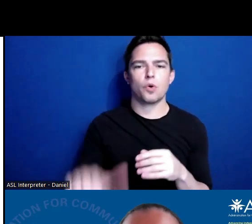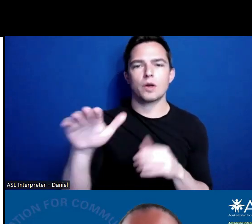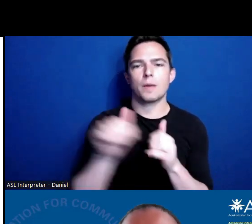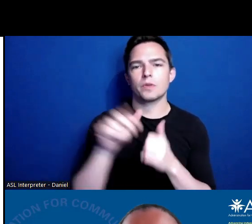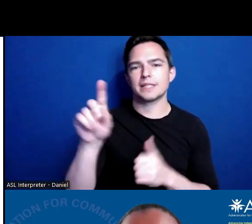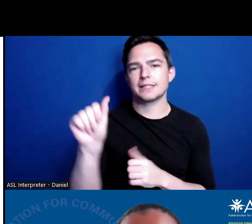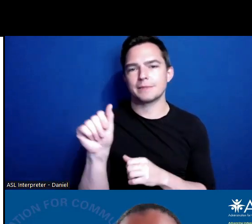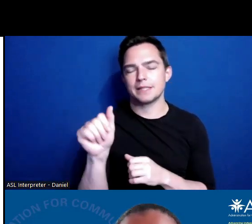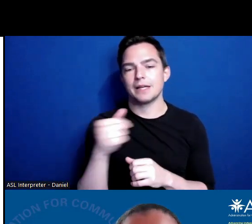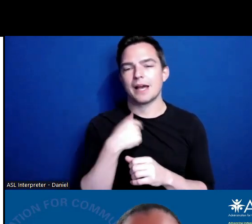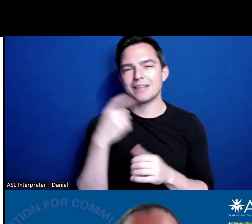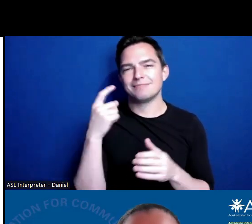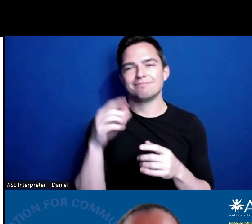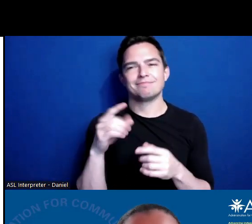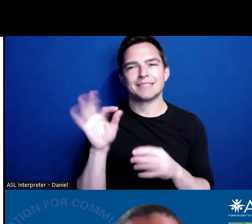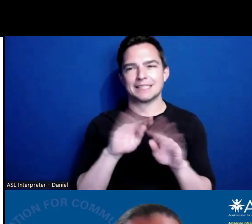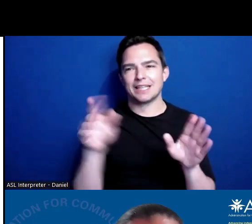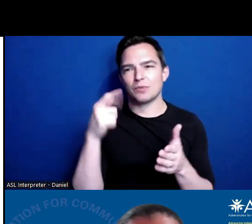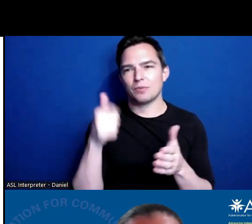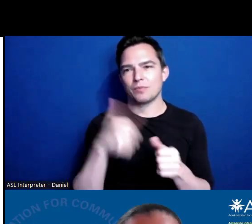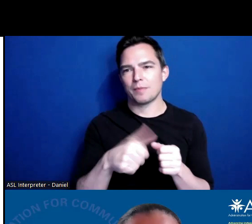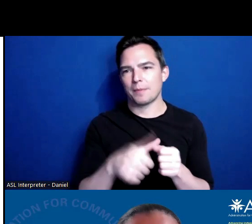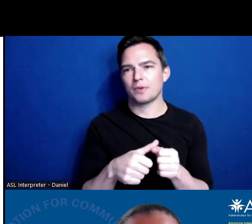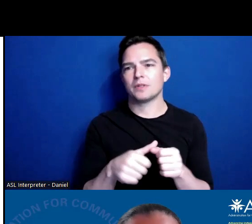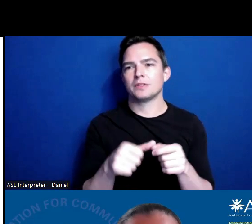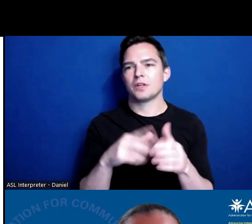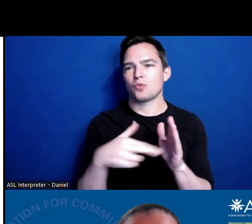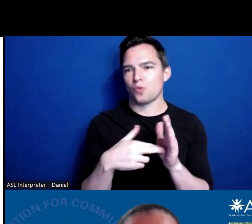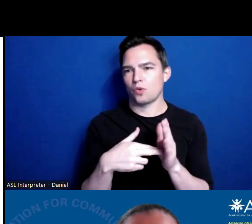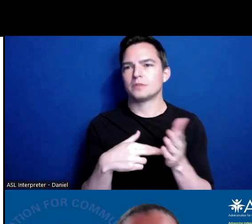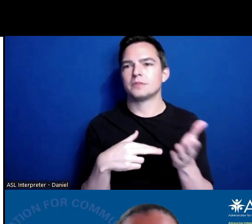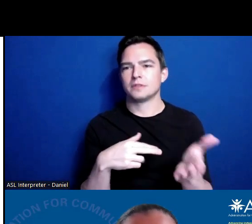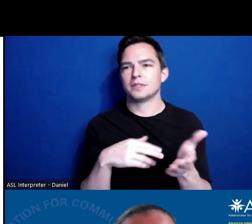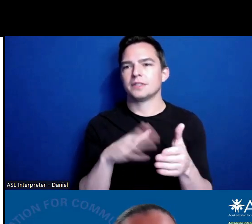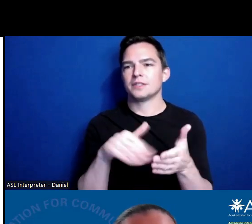I distinctly remember the tremendous role that my local Center for Independent Living played